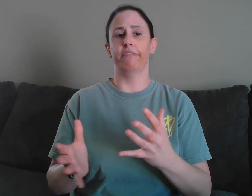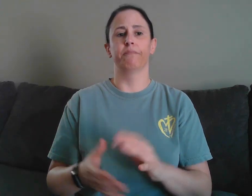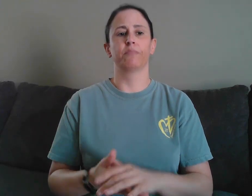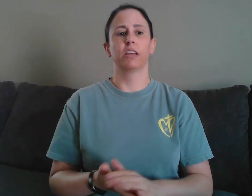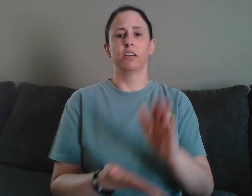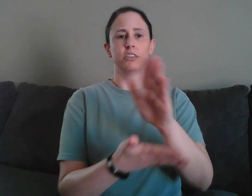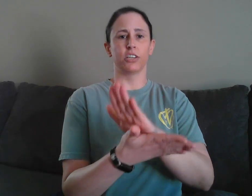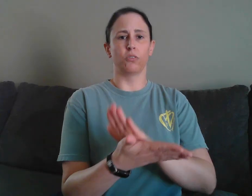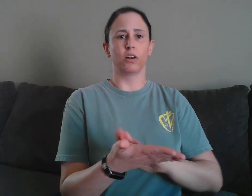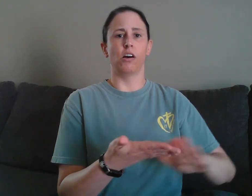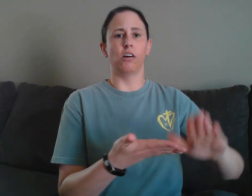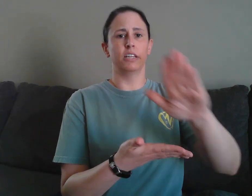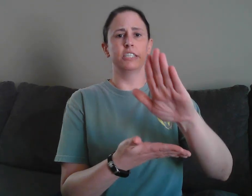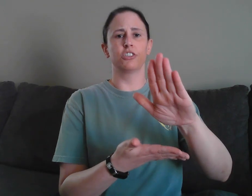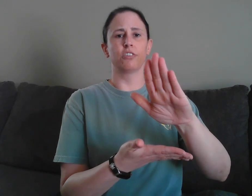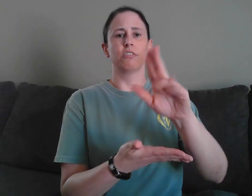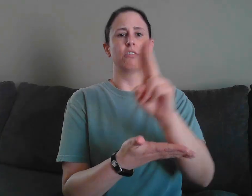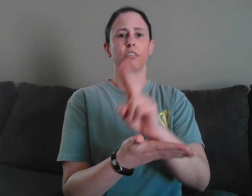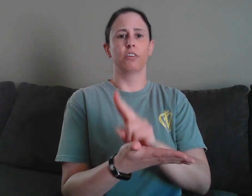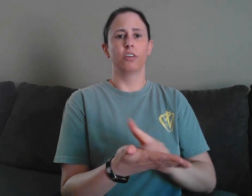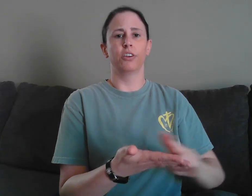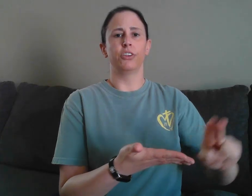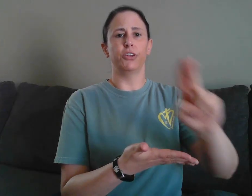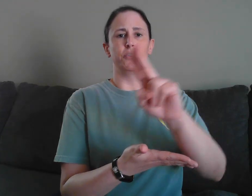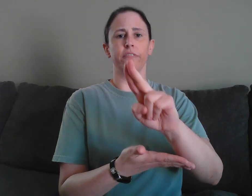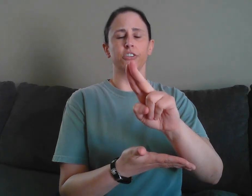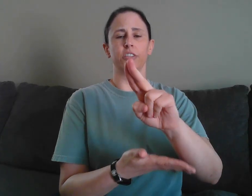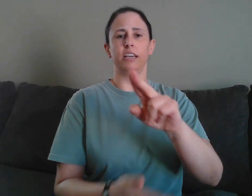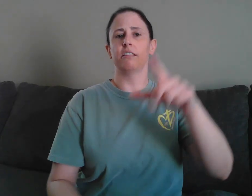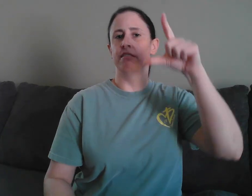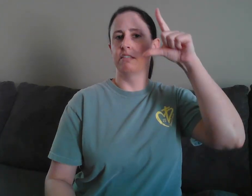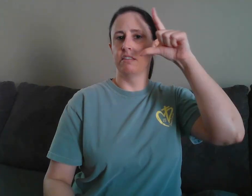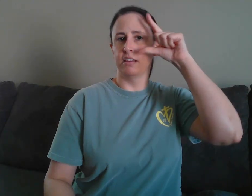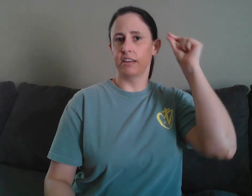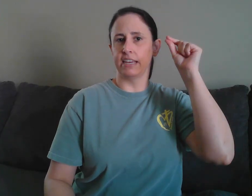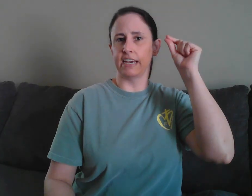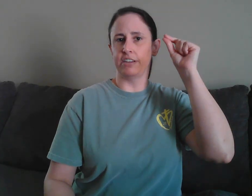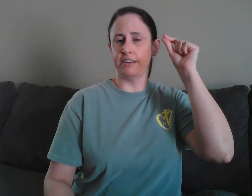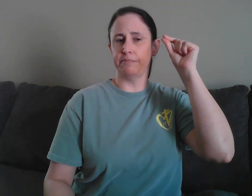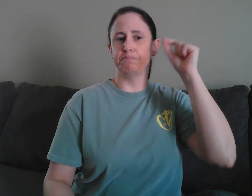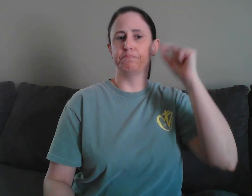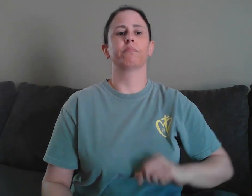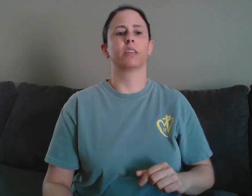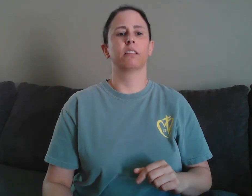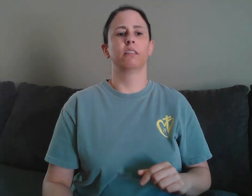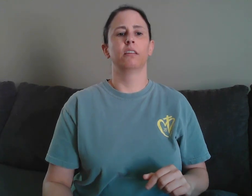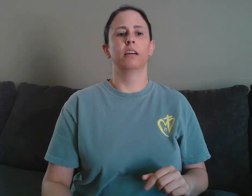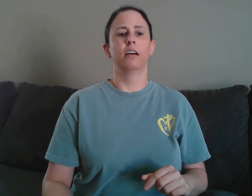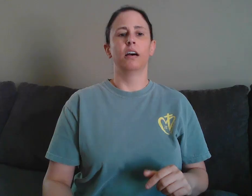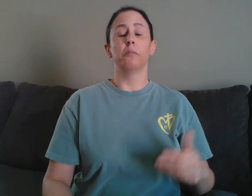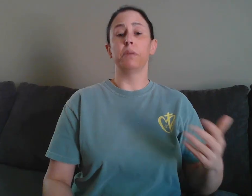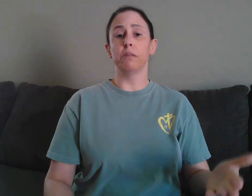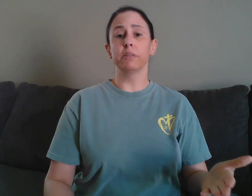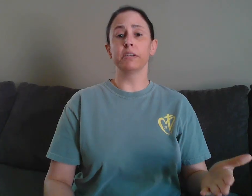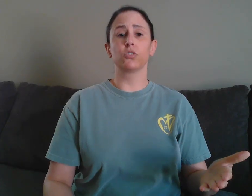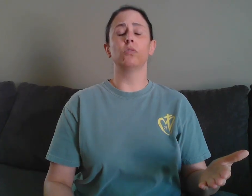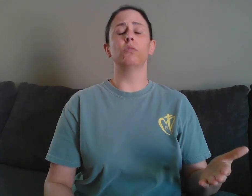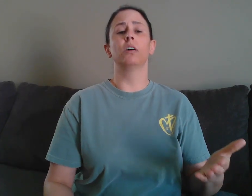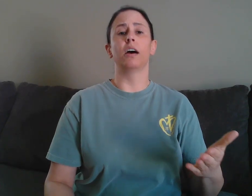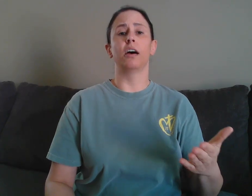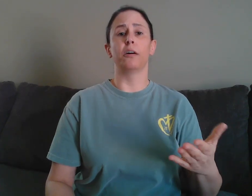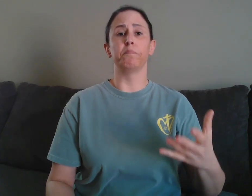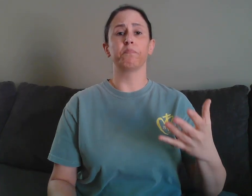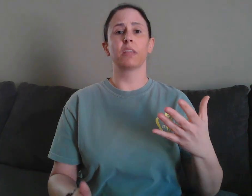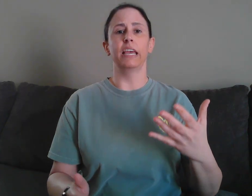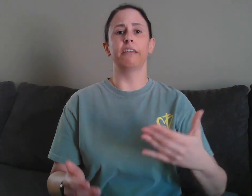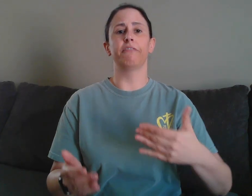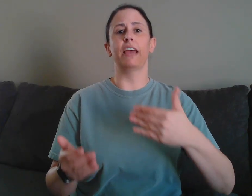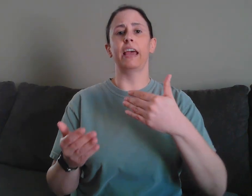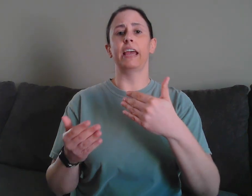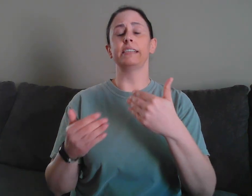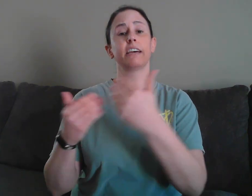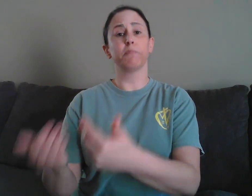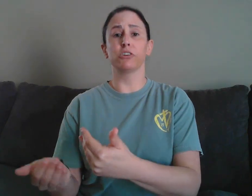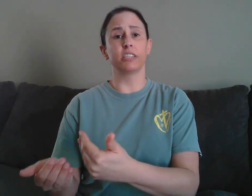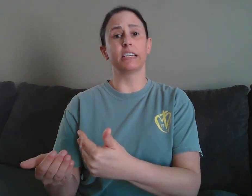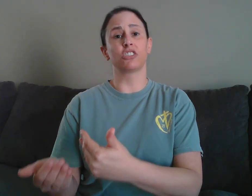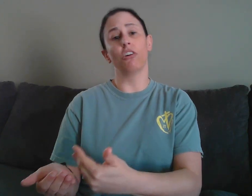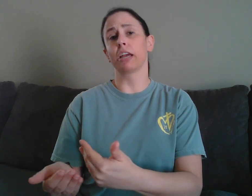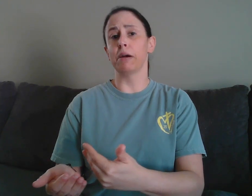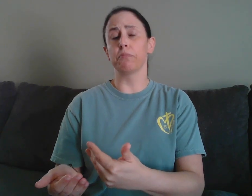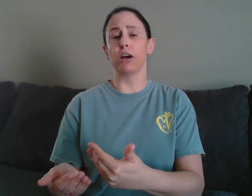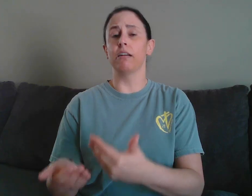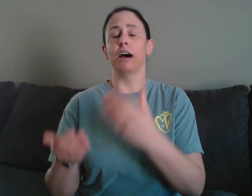deaf. So, college, university, Gallaudet, public school. Um, if a deaf person is talking about a